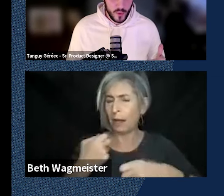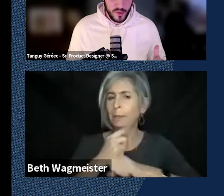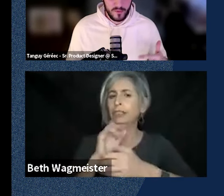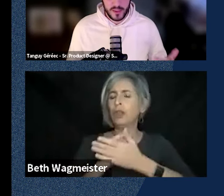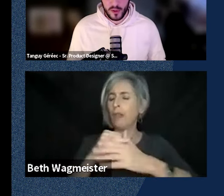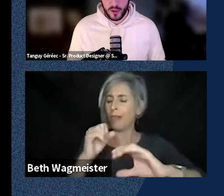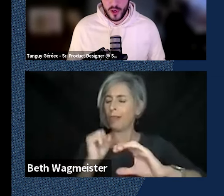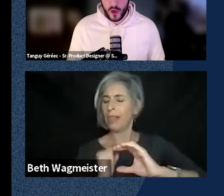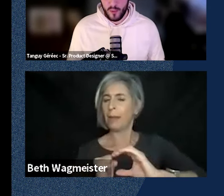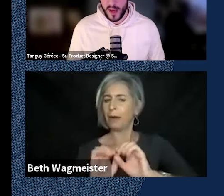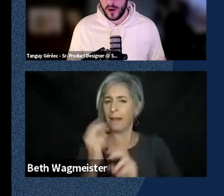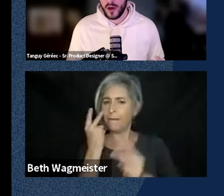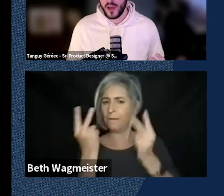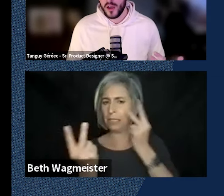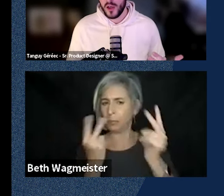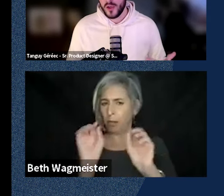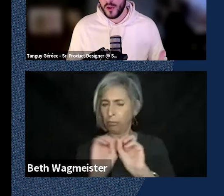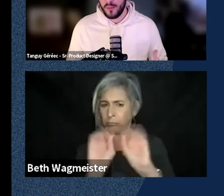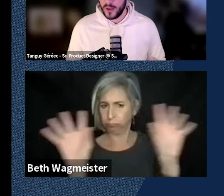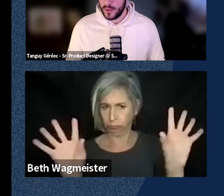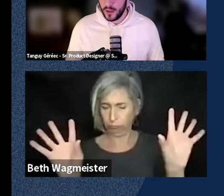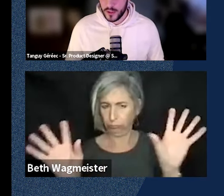would be visible No matter your background.